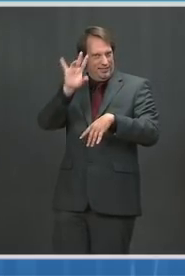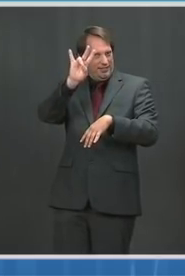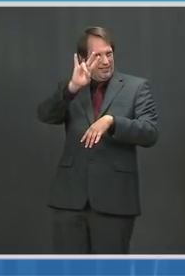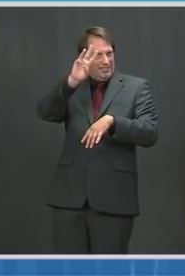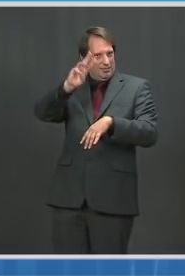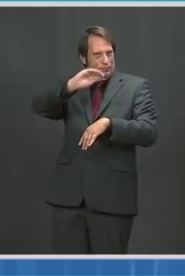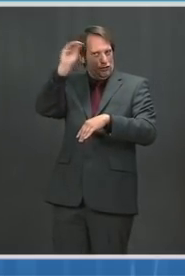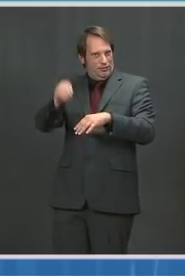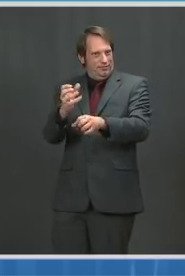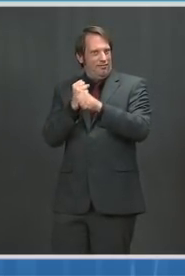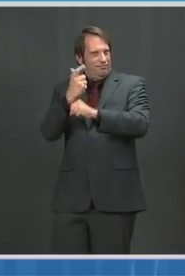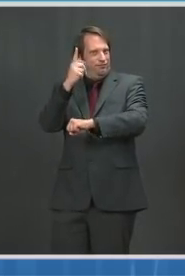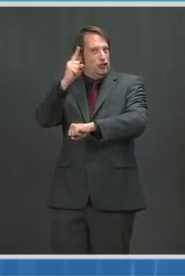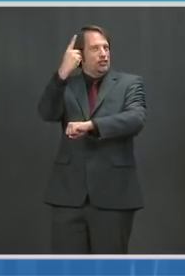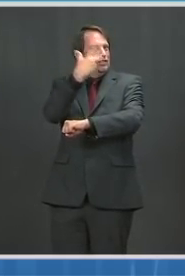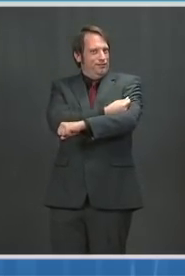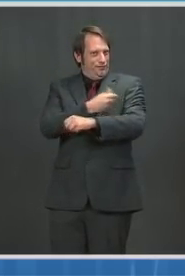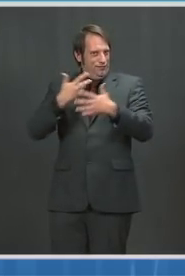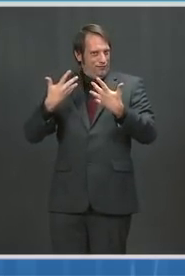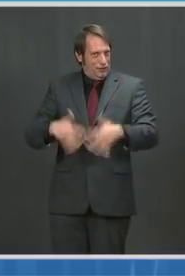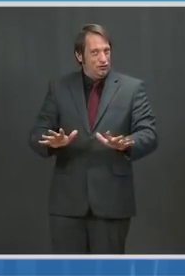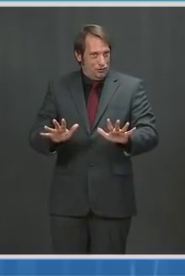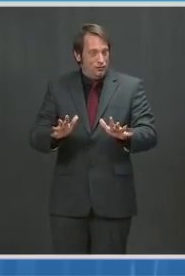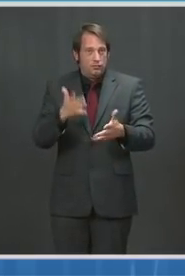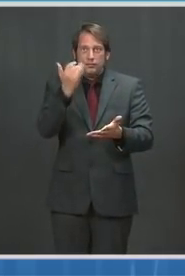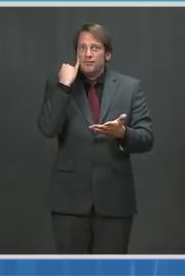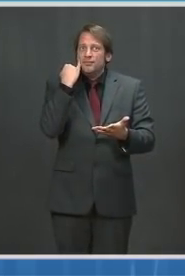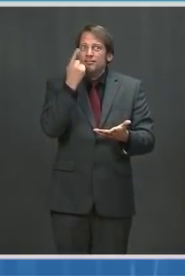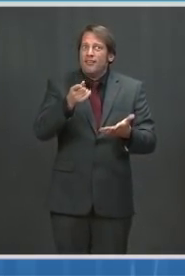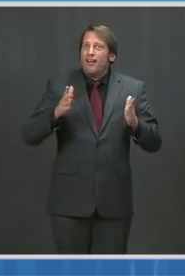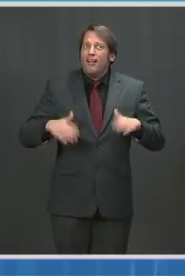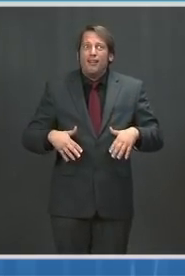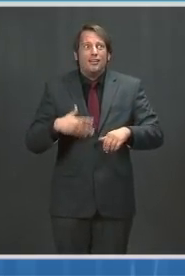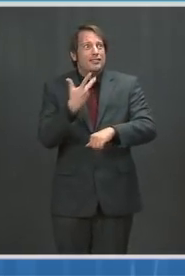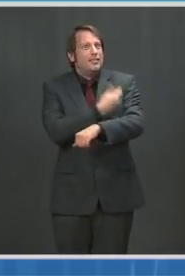had the opportunity to get a shot, consider helping them arrange that opportunity